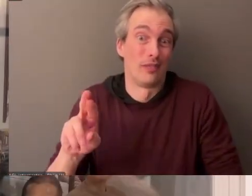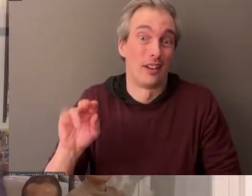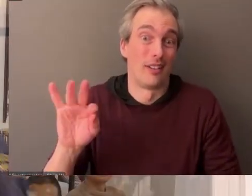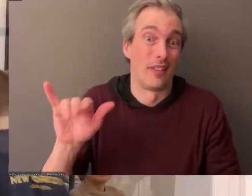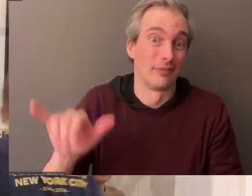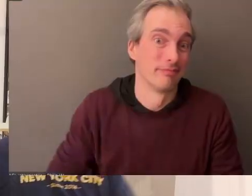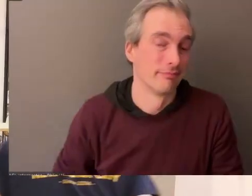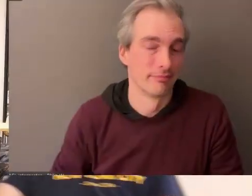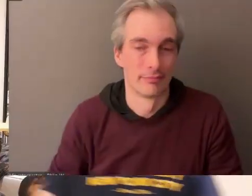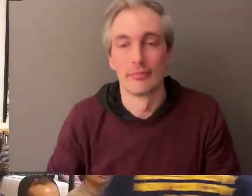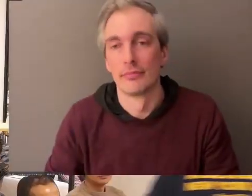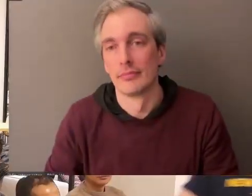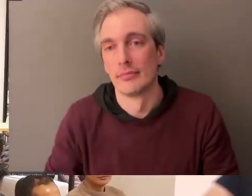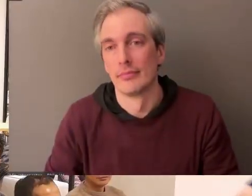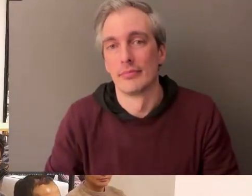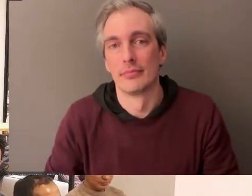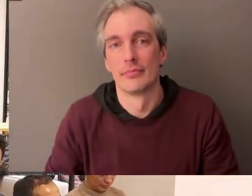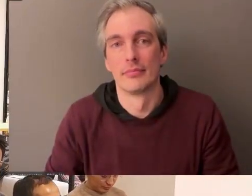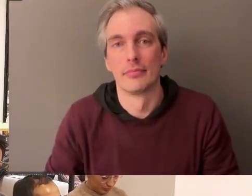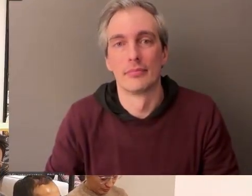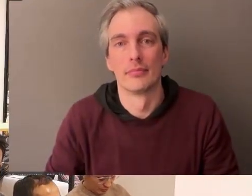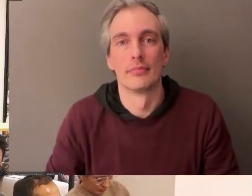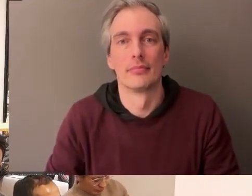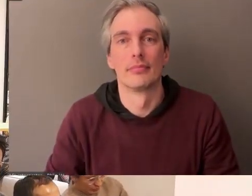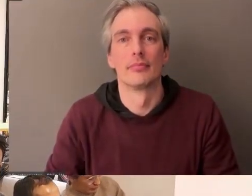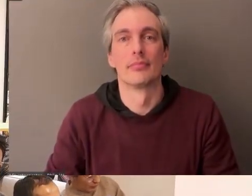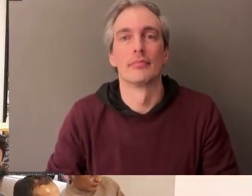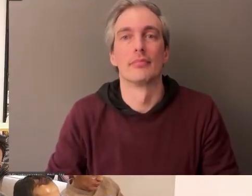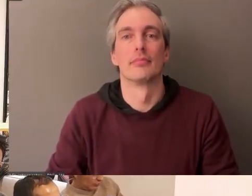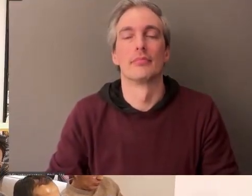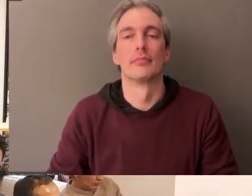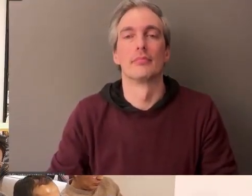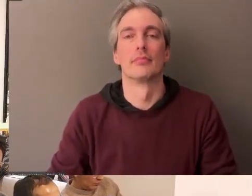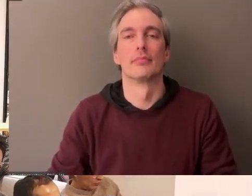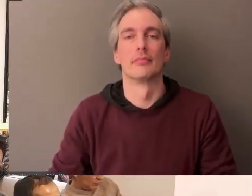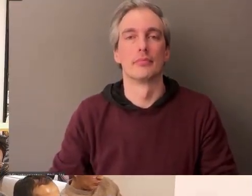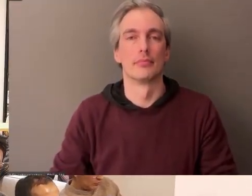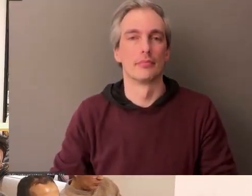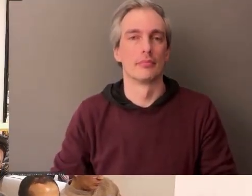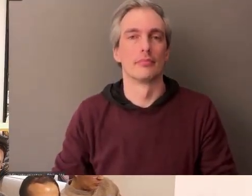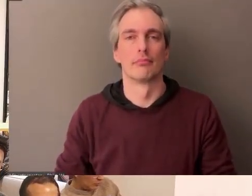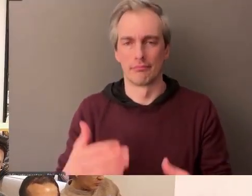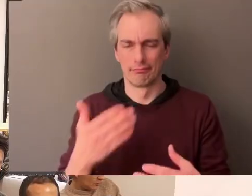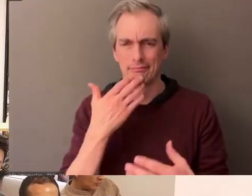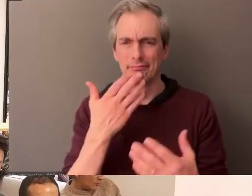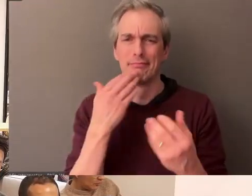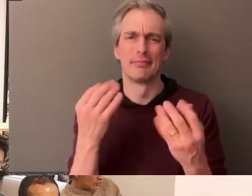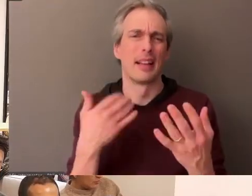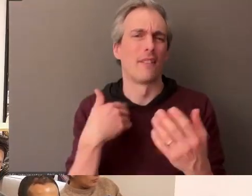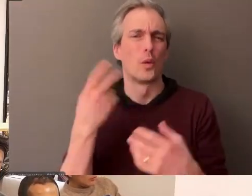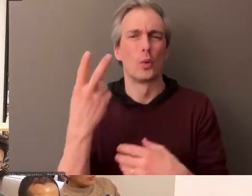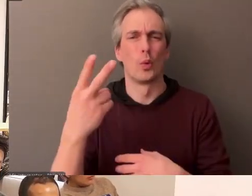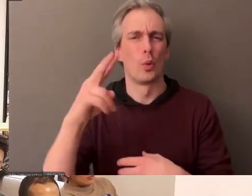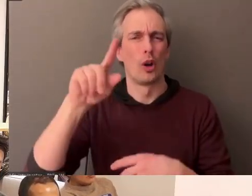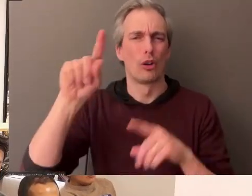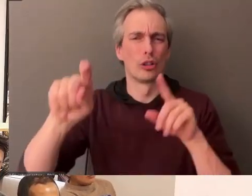Thank you so much for this. I have actually two questions. I think one of them was actually answered in the previous question.